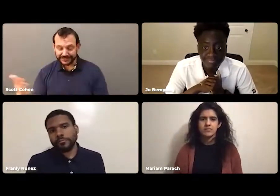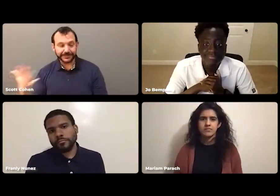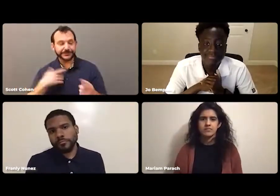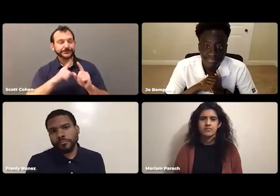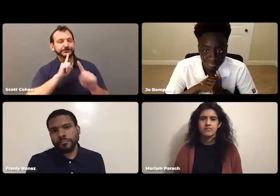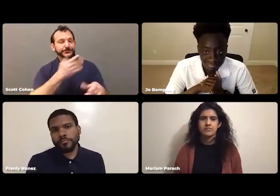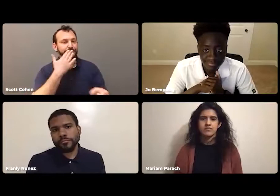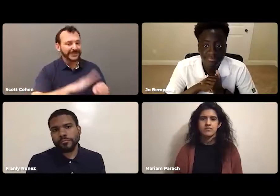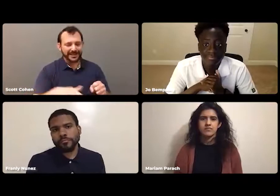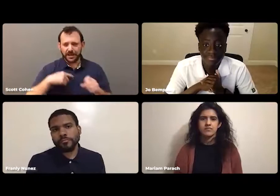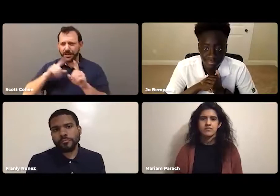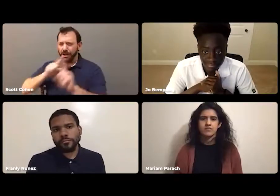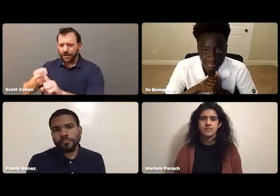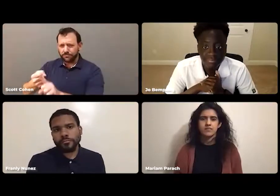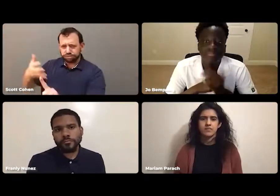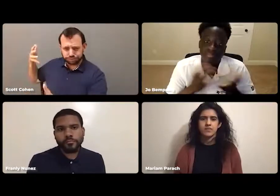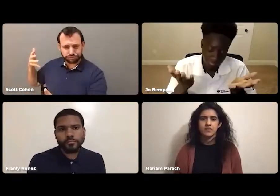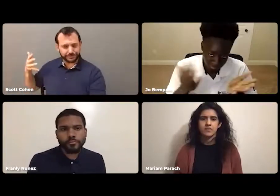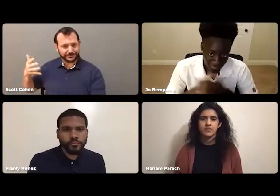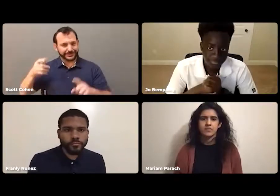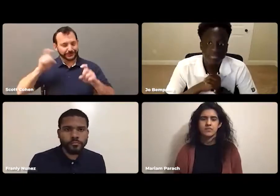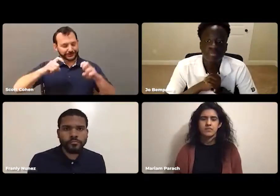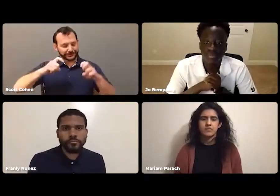Are they responding fairly?